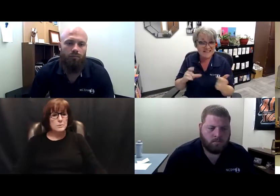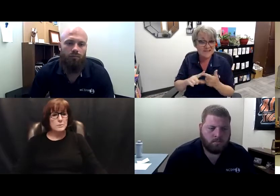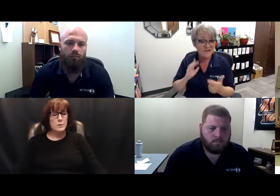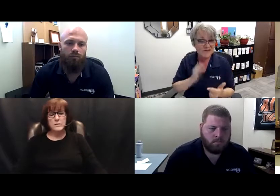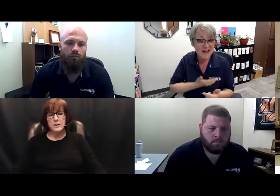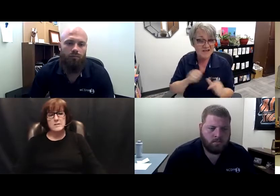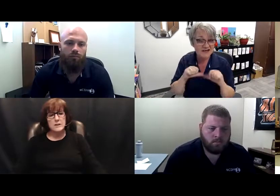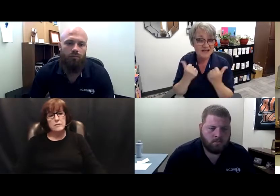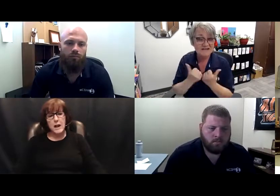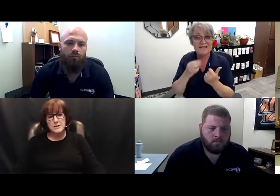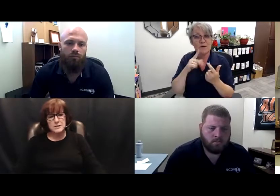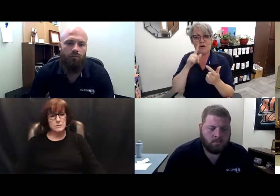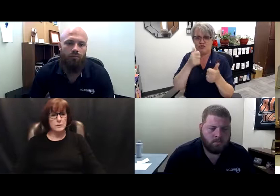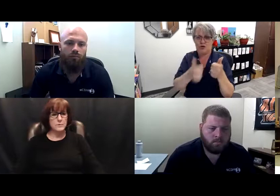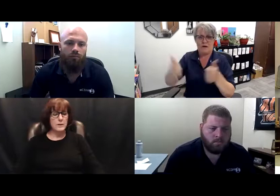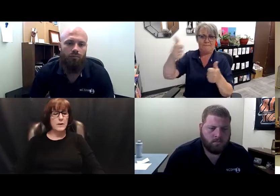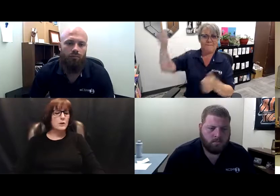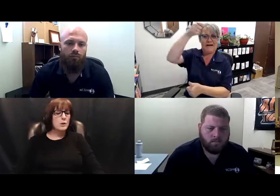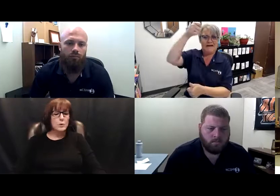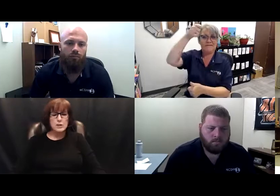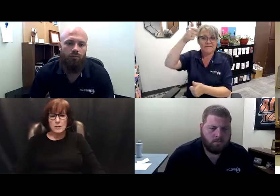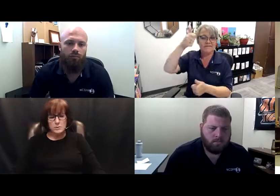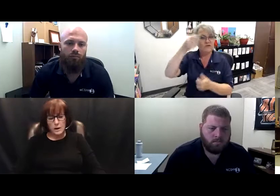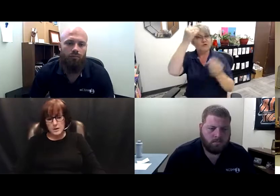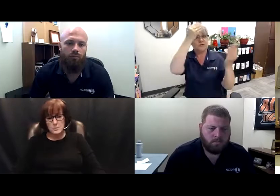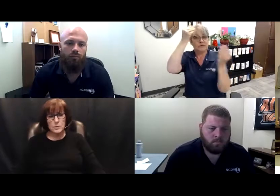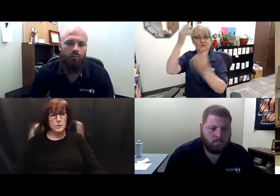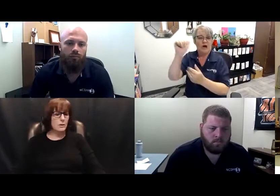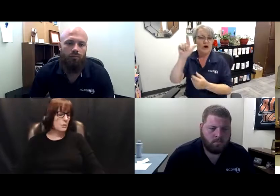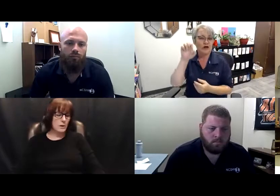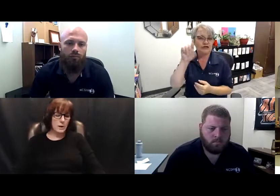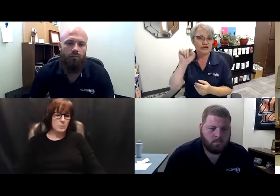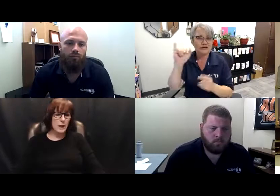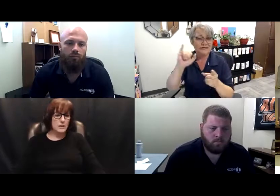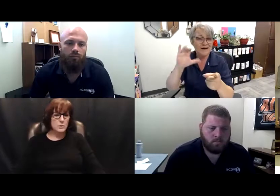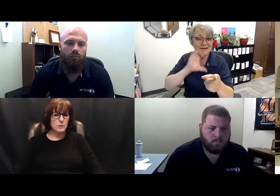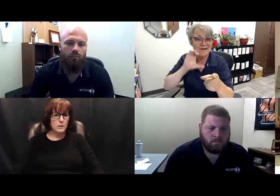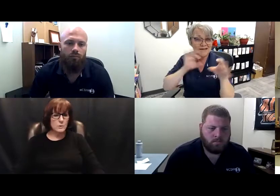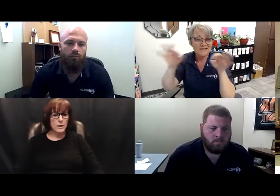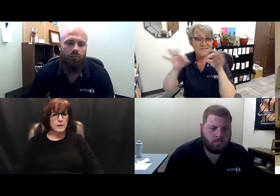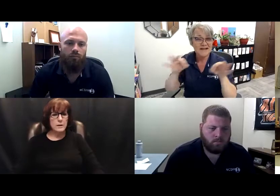with the things that you've asked for. You can reach out to us. We'll help guide you along the way